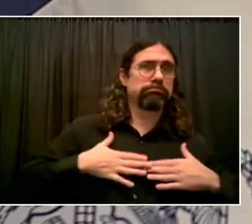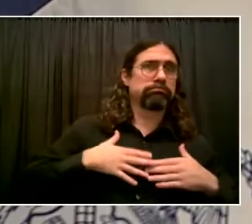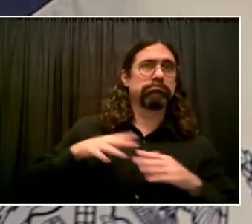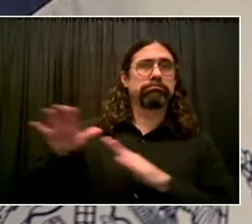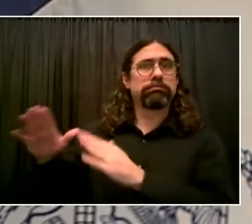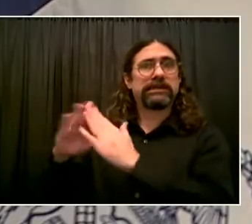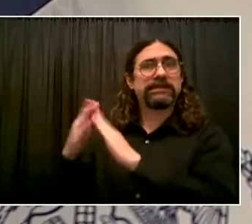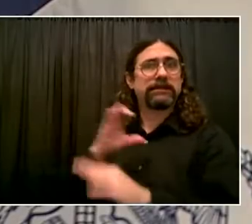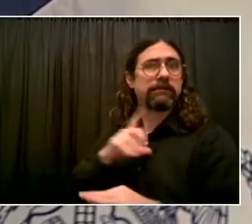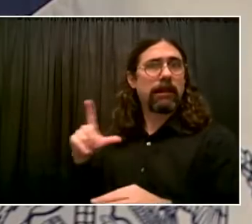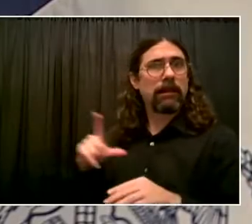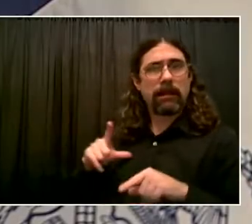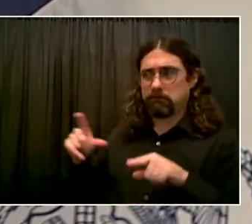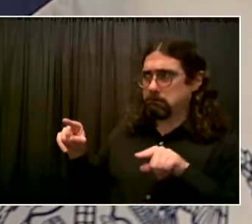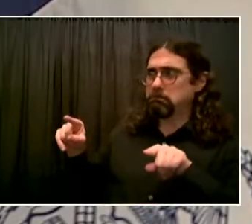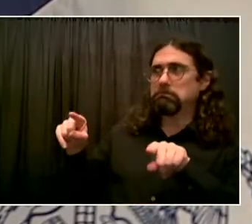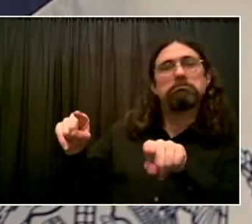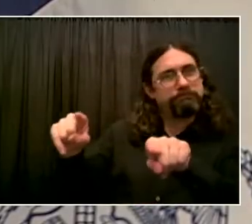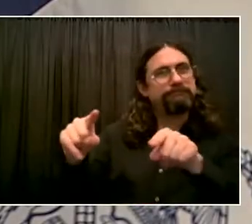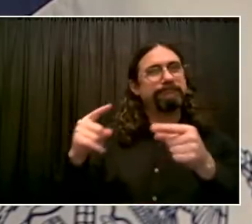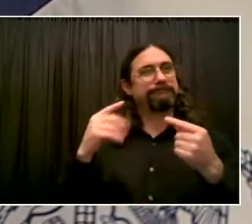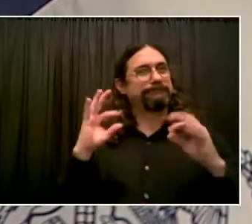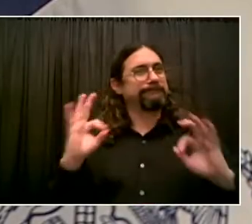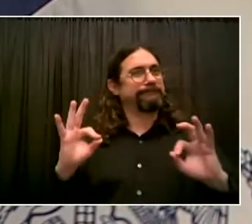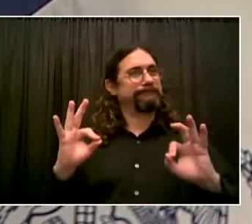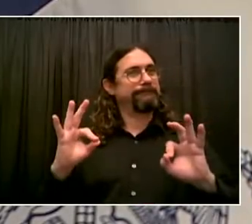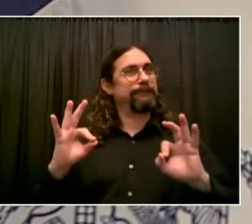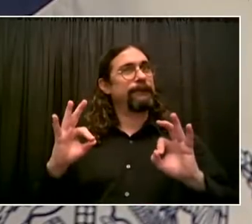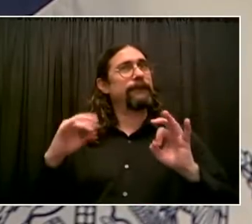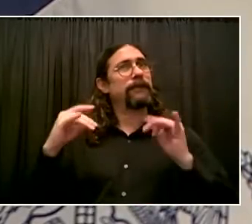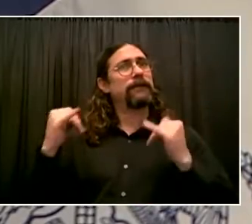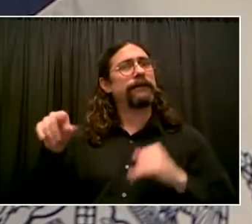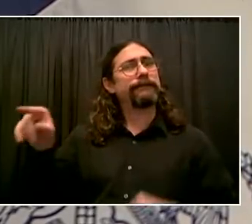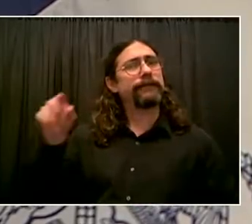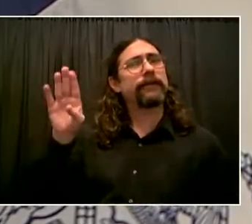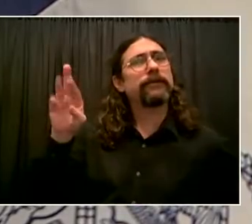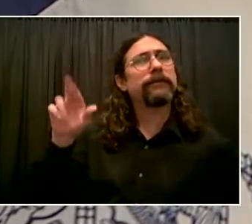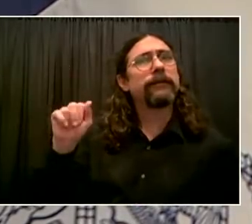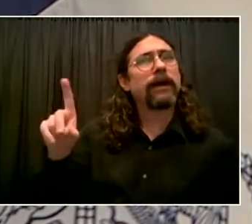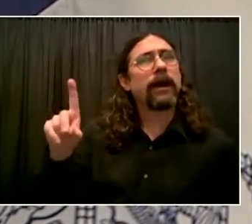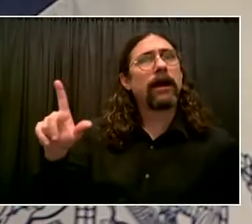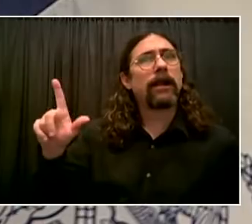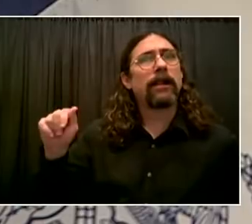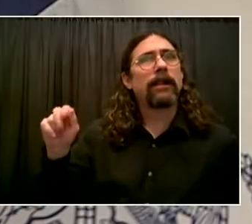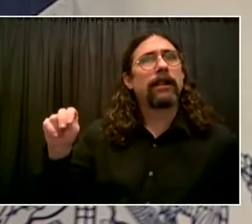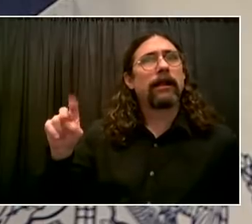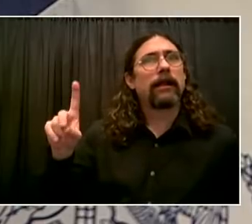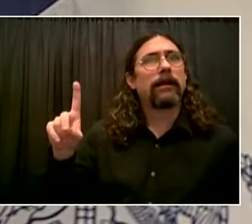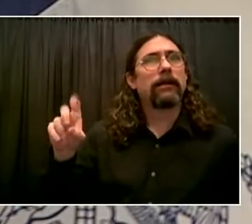BRALAD NR.DE SOON TO BE OUR COMPTROLLER. HE CREATED AN EXTRAORDINARY PROCESS AT THE